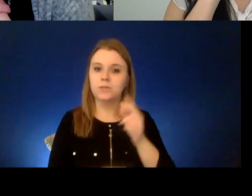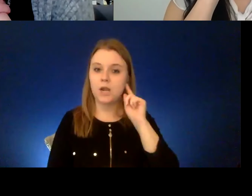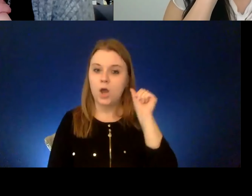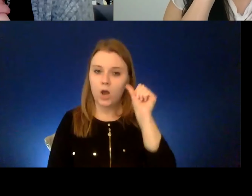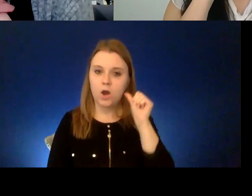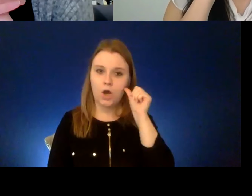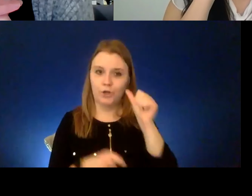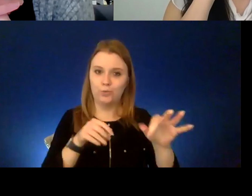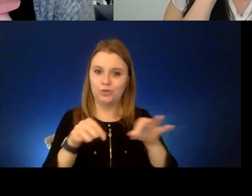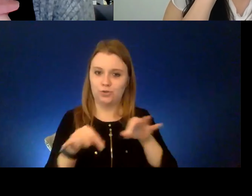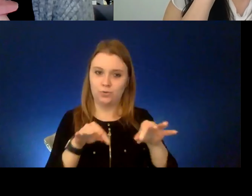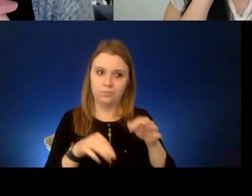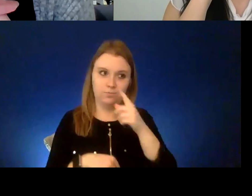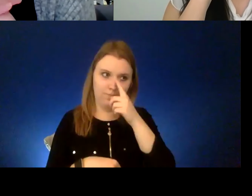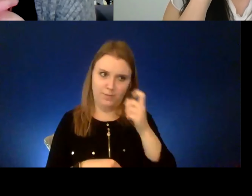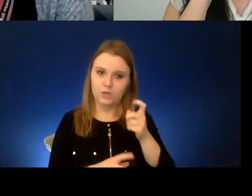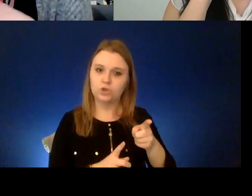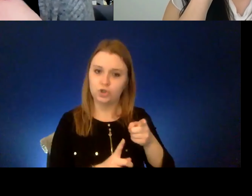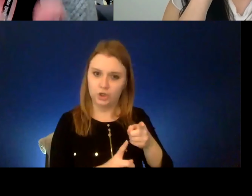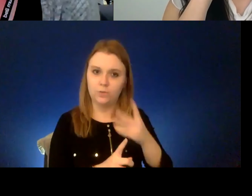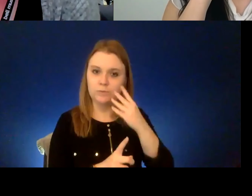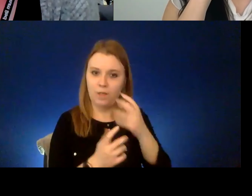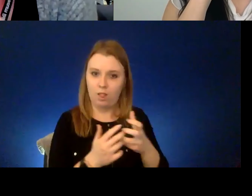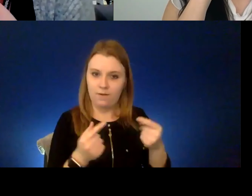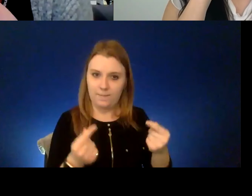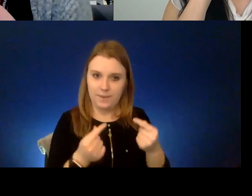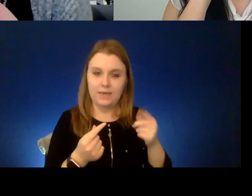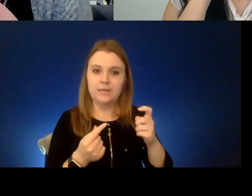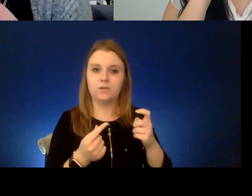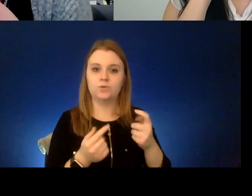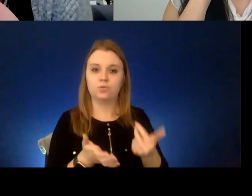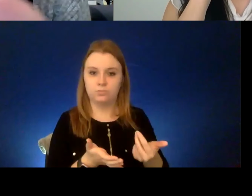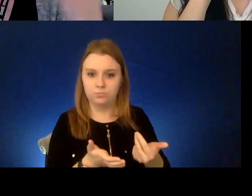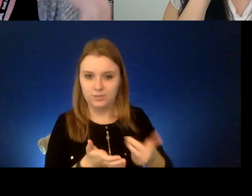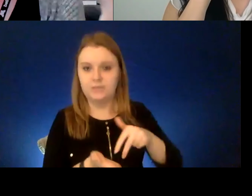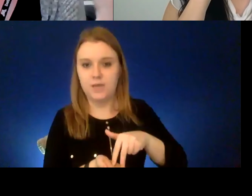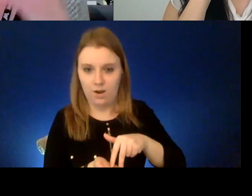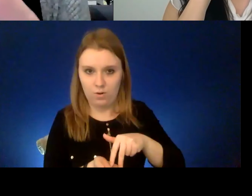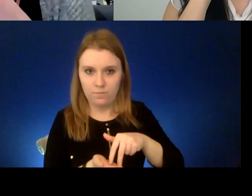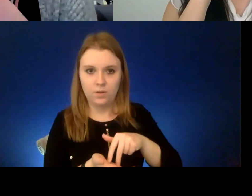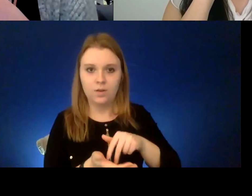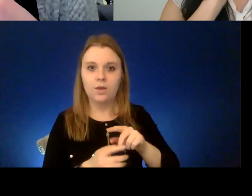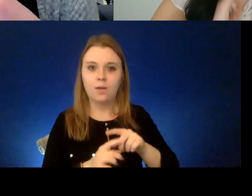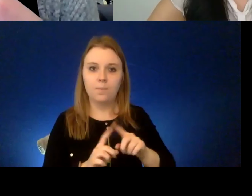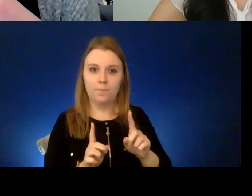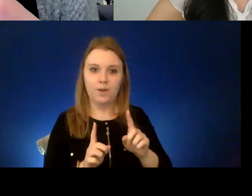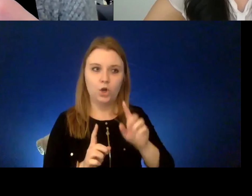because she was in a lot of pain and needed to come out of her chair, but then her view was not as good.